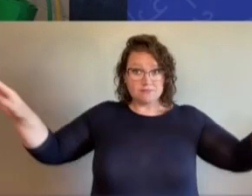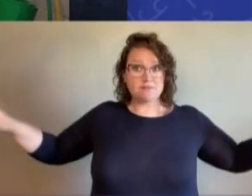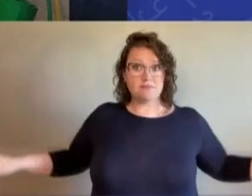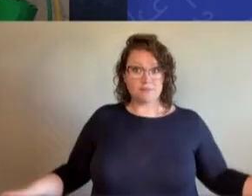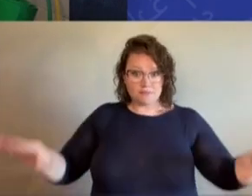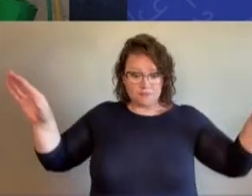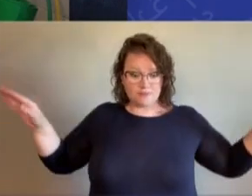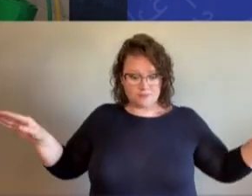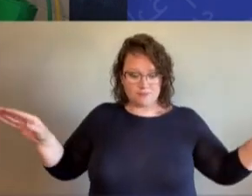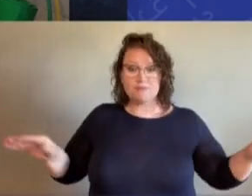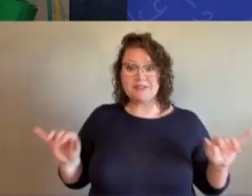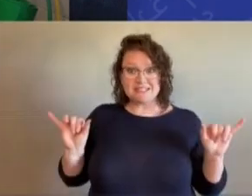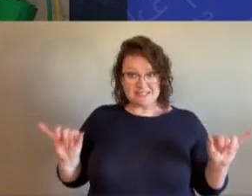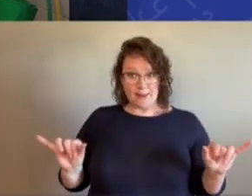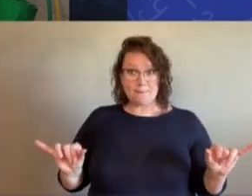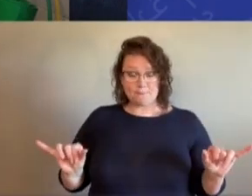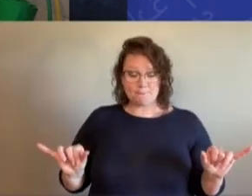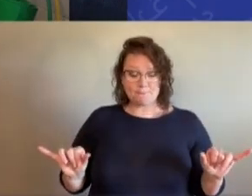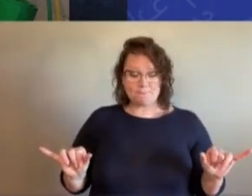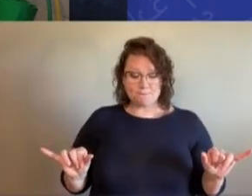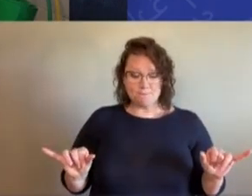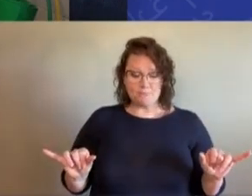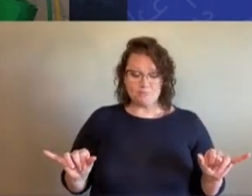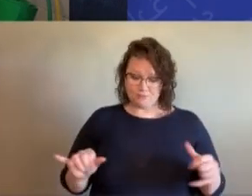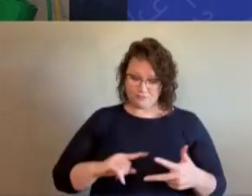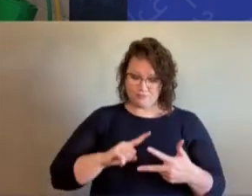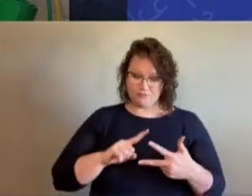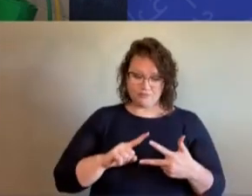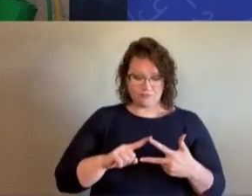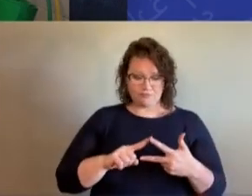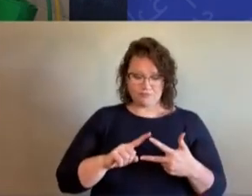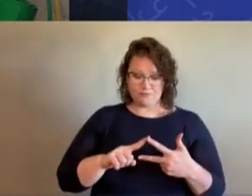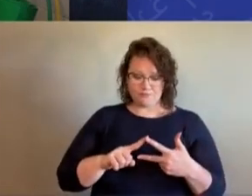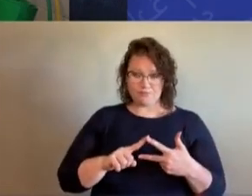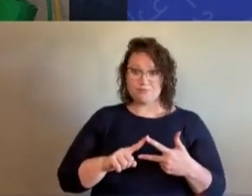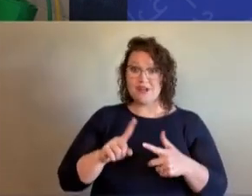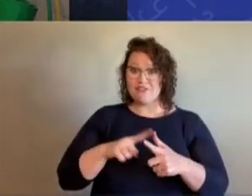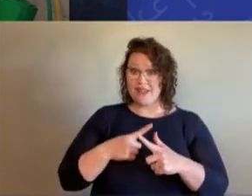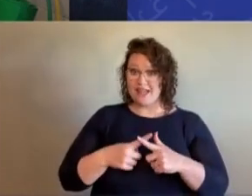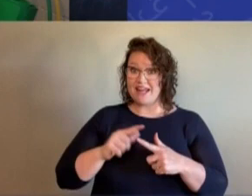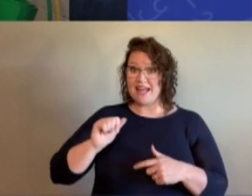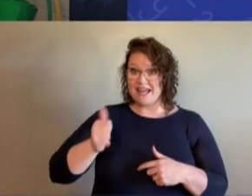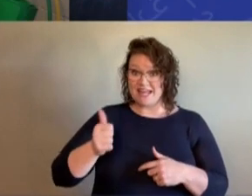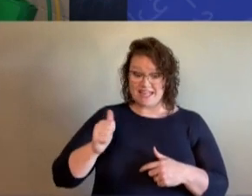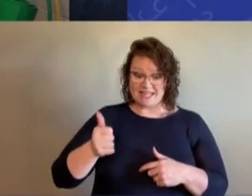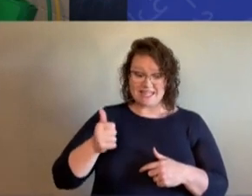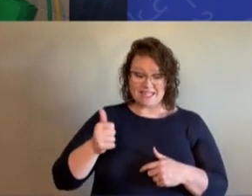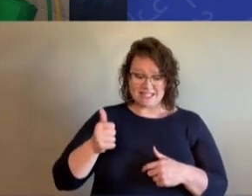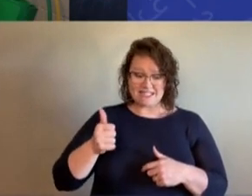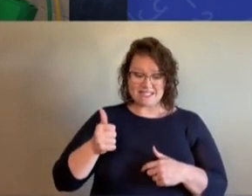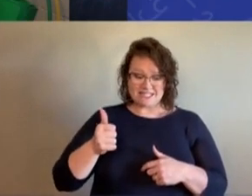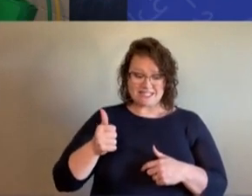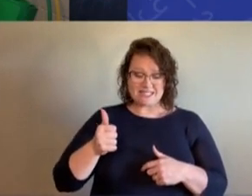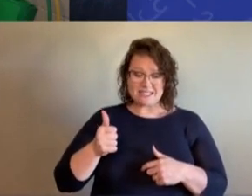and to the side. We are going to do 10 arm circles.